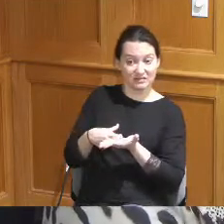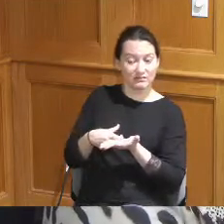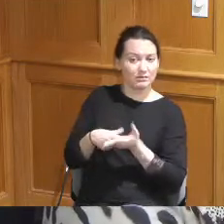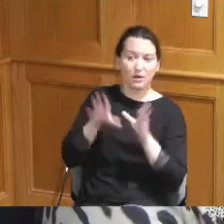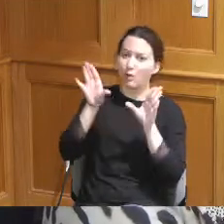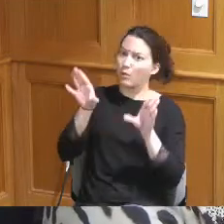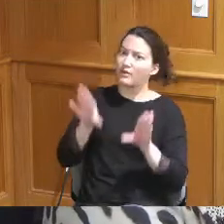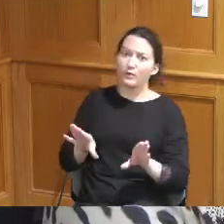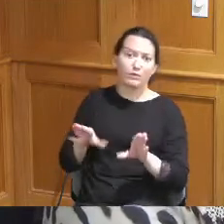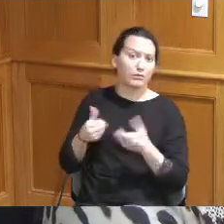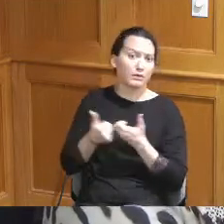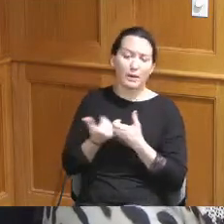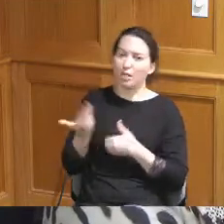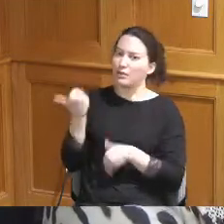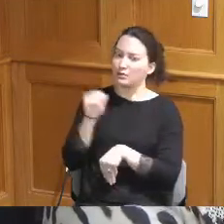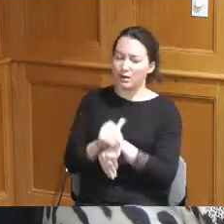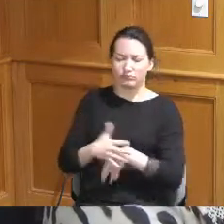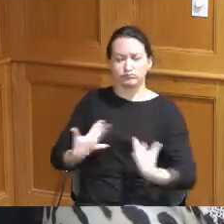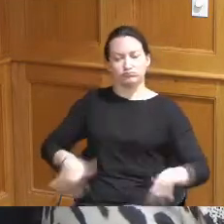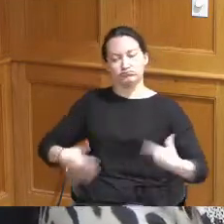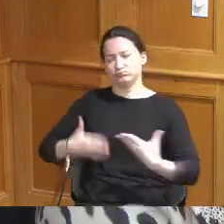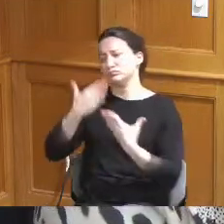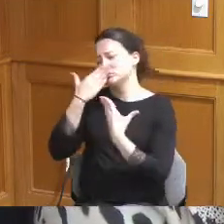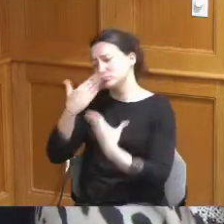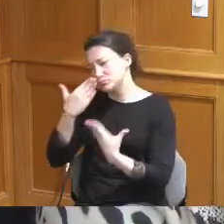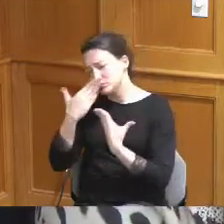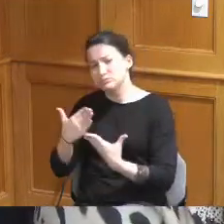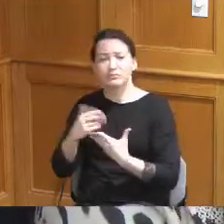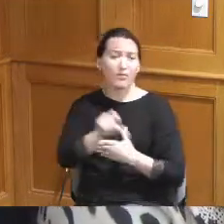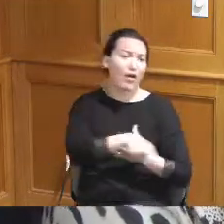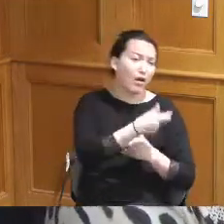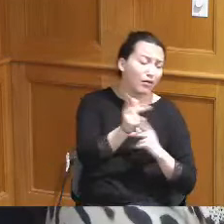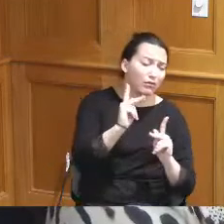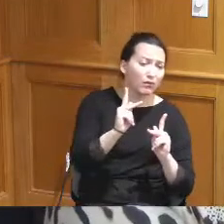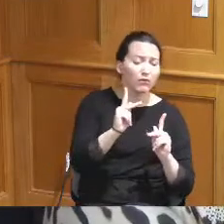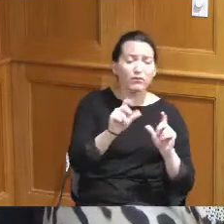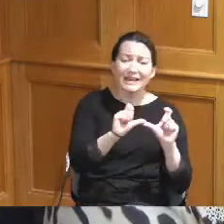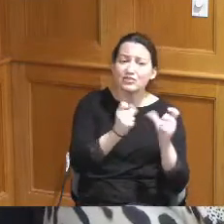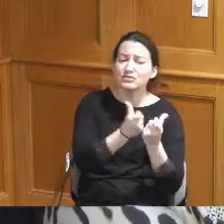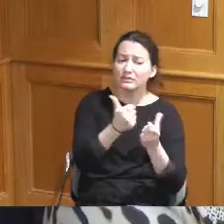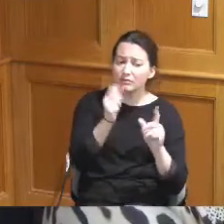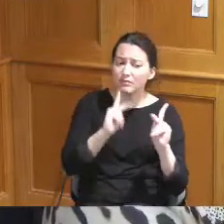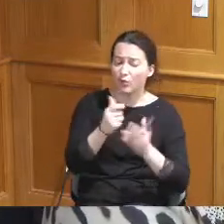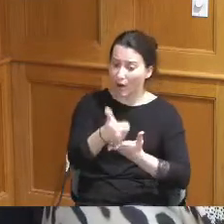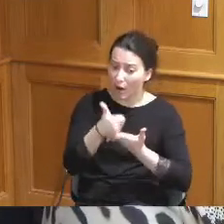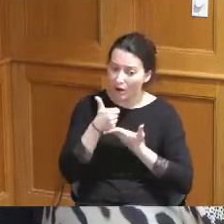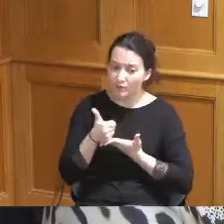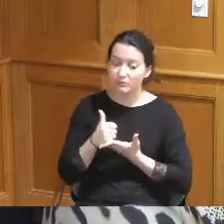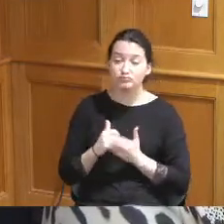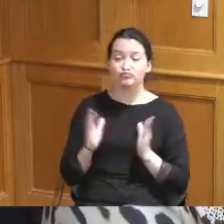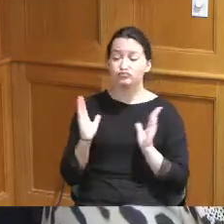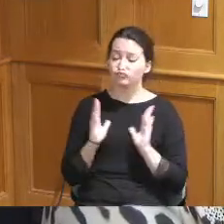that happened last night so we thanked them and many others have helped us the small event grants